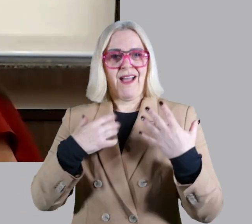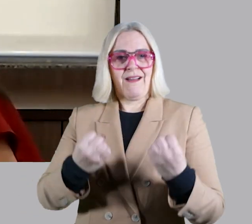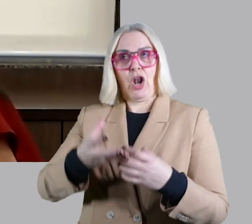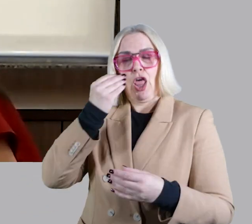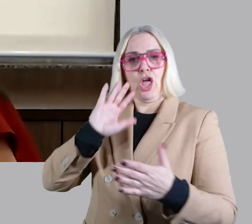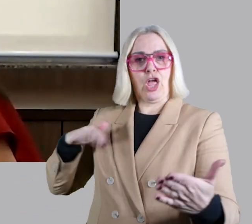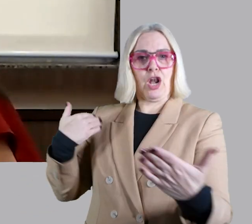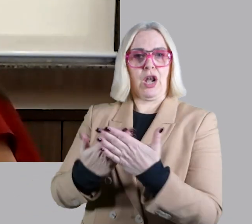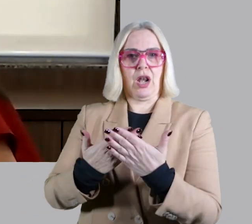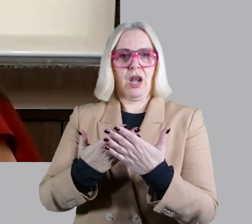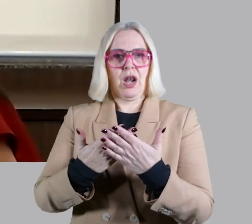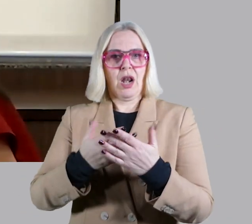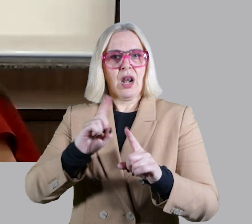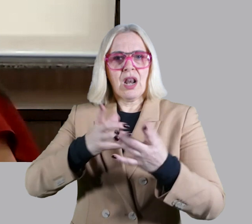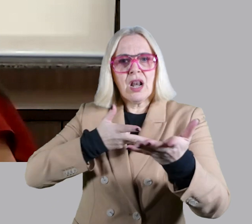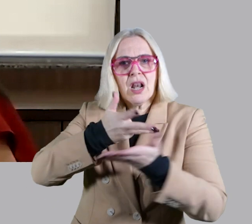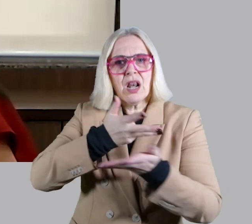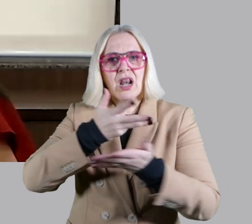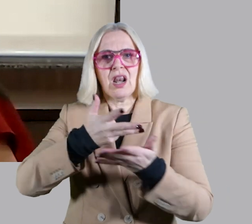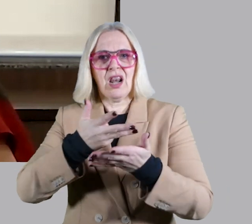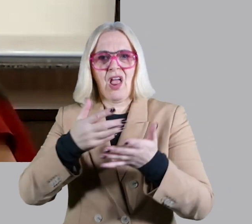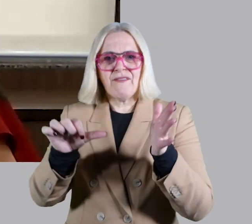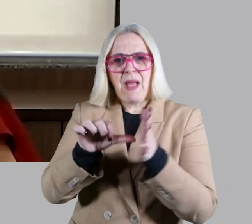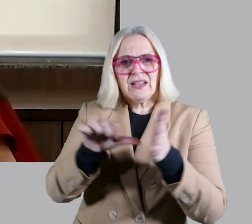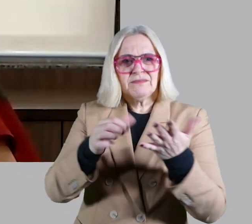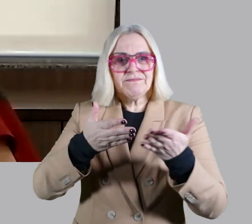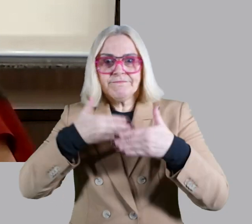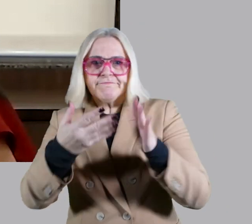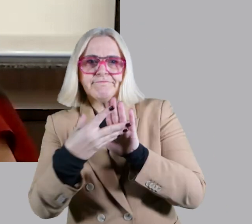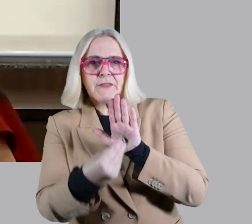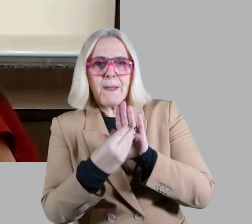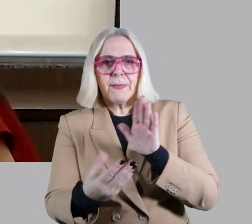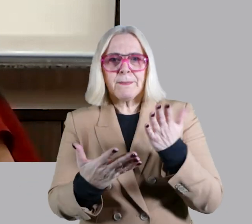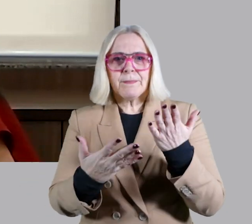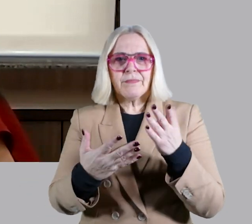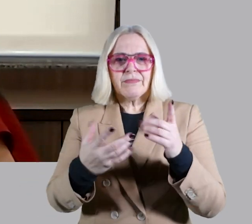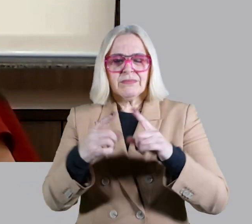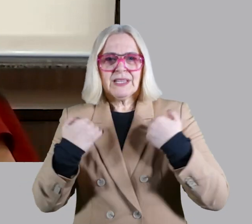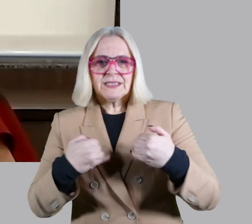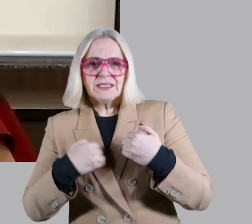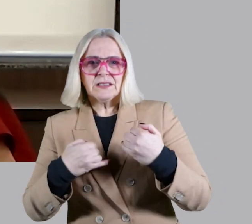challenge for me, today is what I have learned over years, how to do counselling